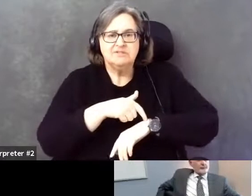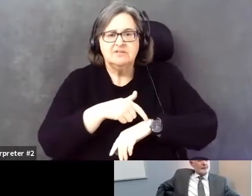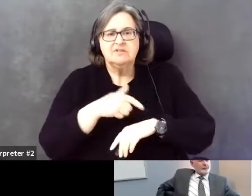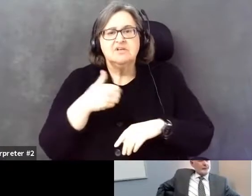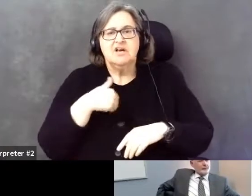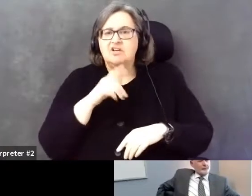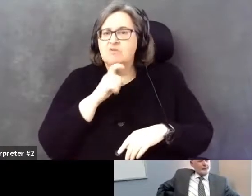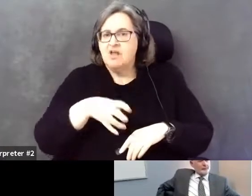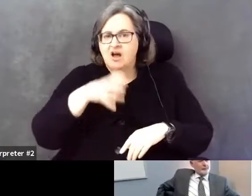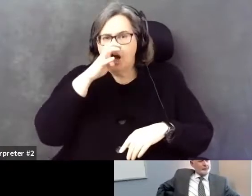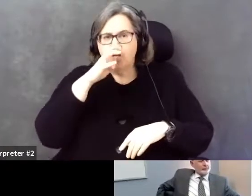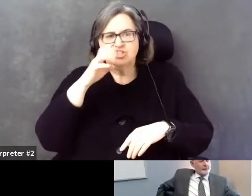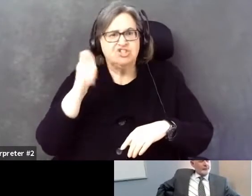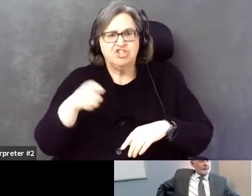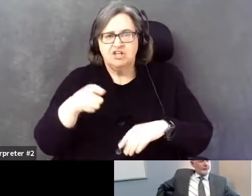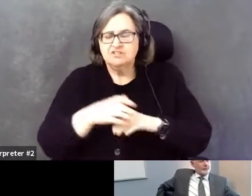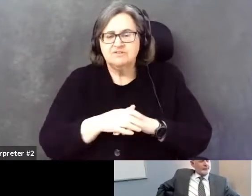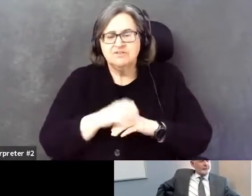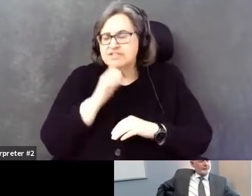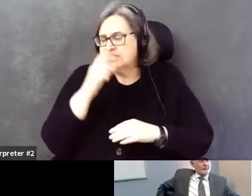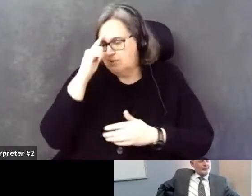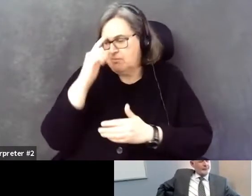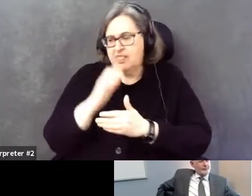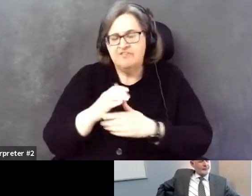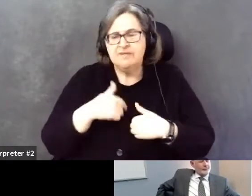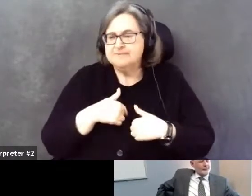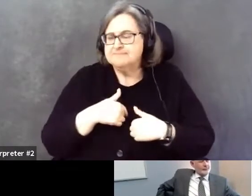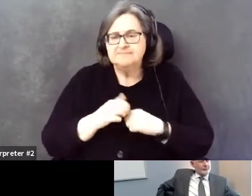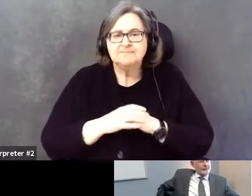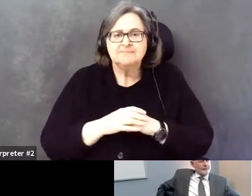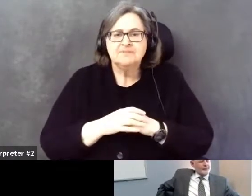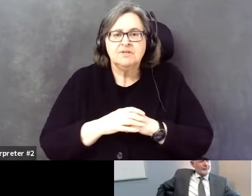who didn't believe me about anything